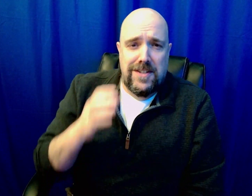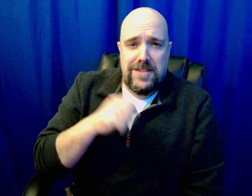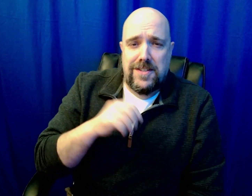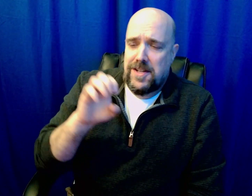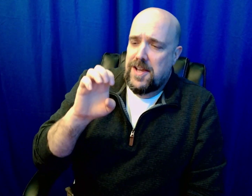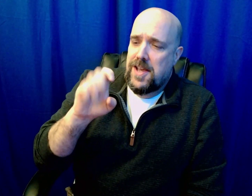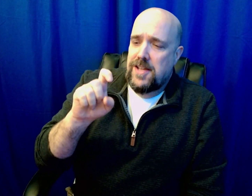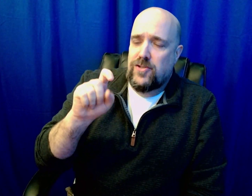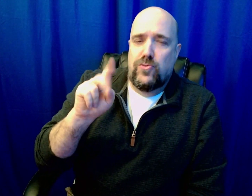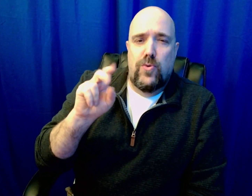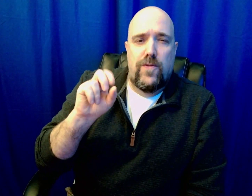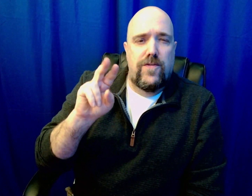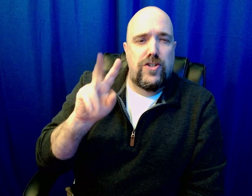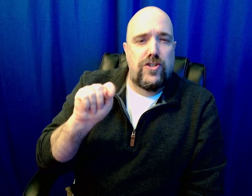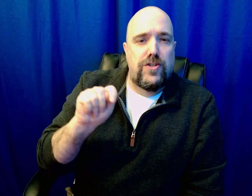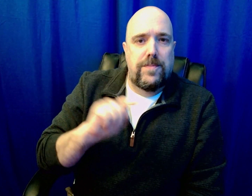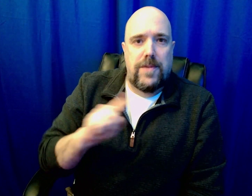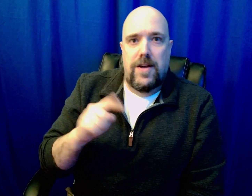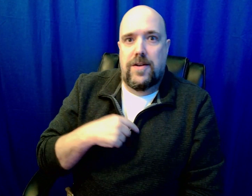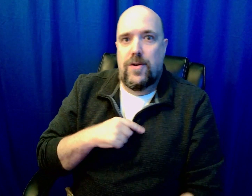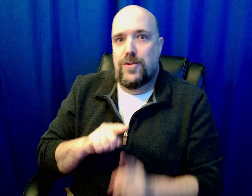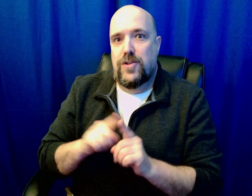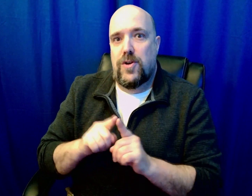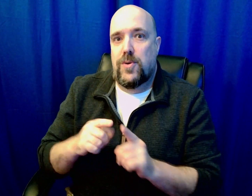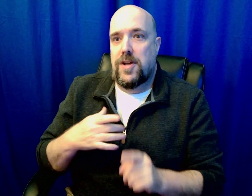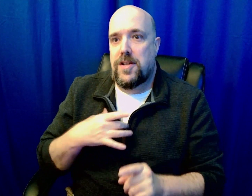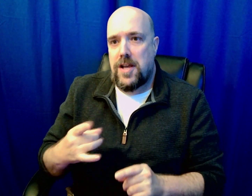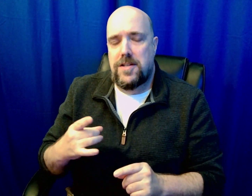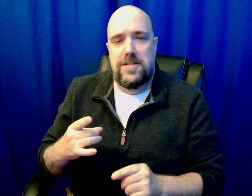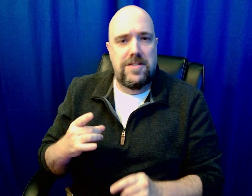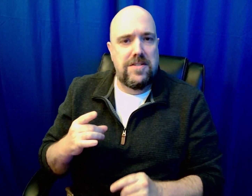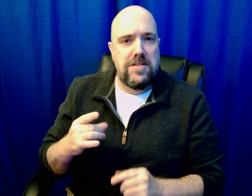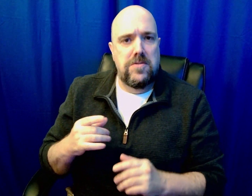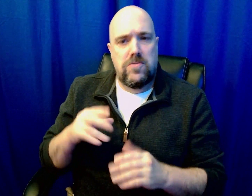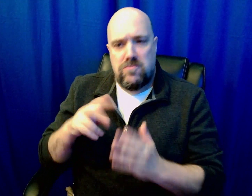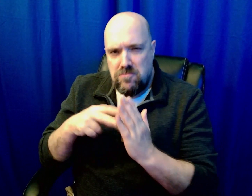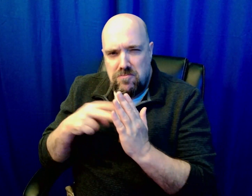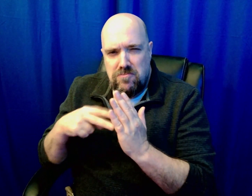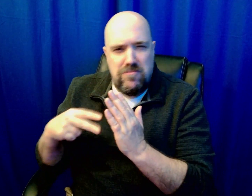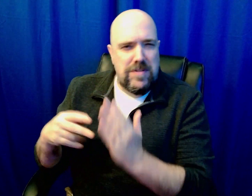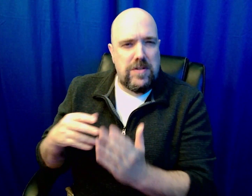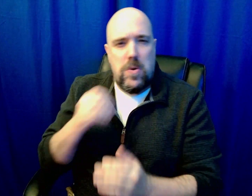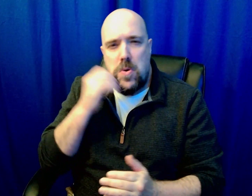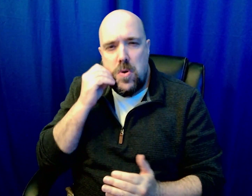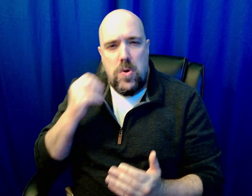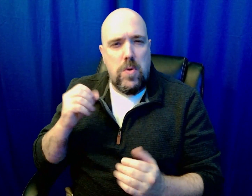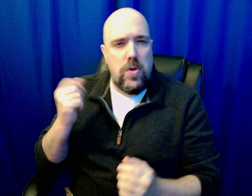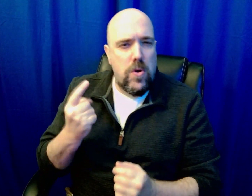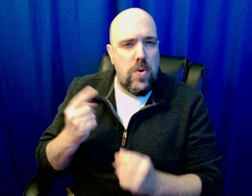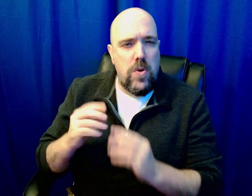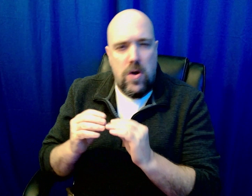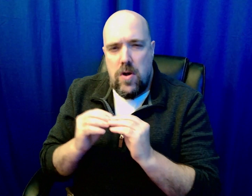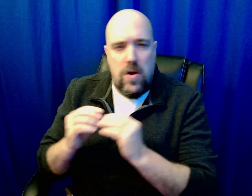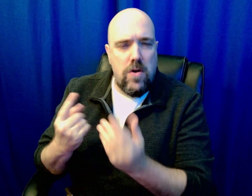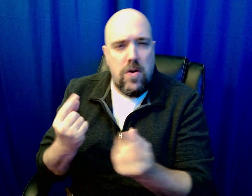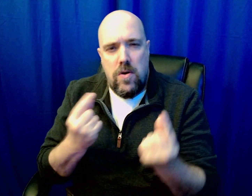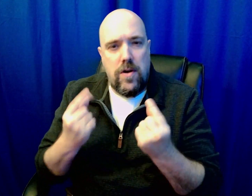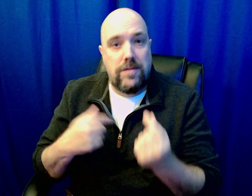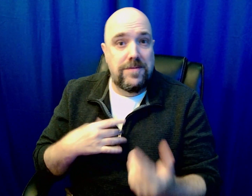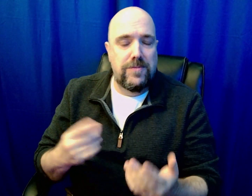I guess I am an extrovert. I also like staying home reading books and fixing things alone.